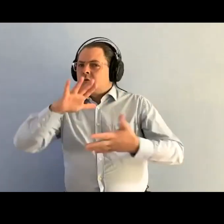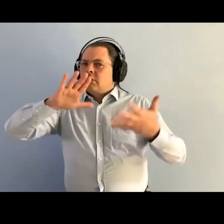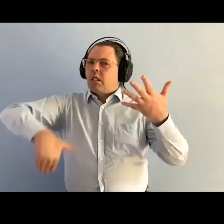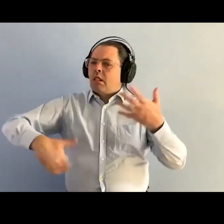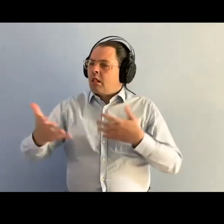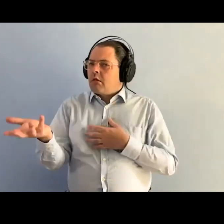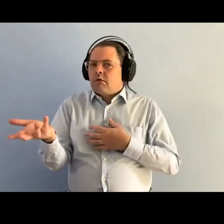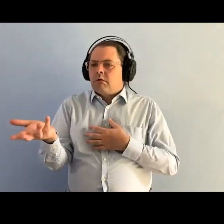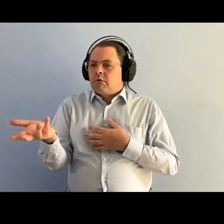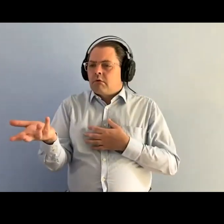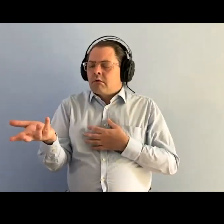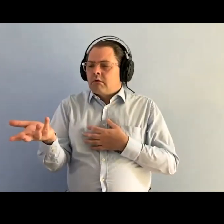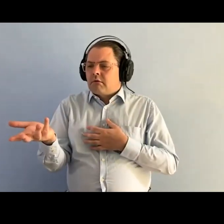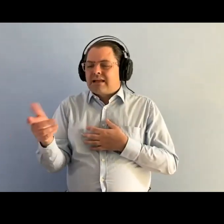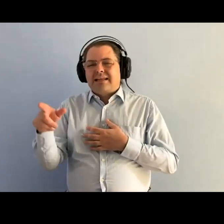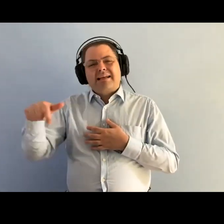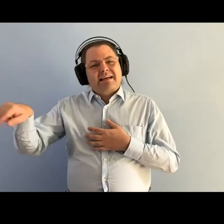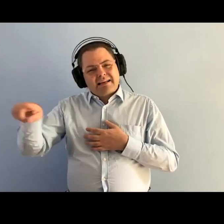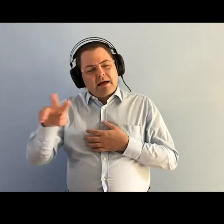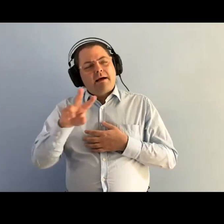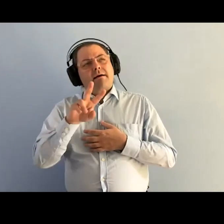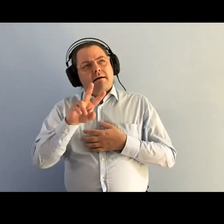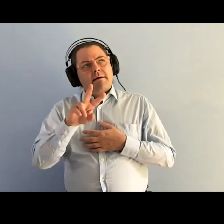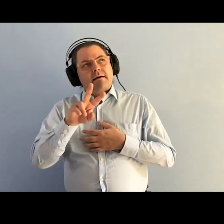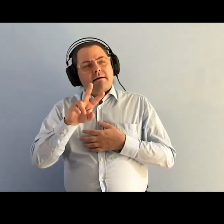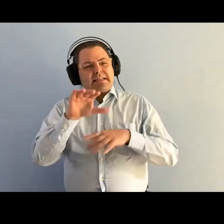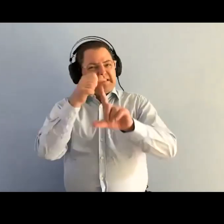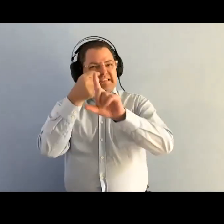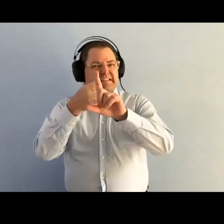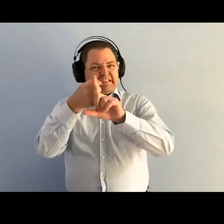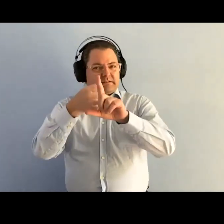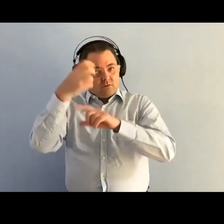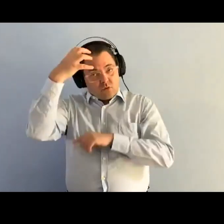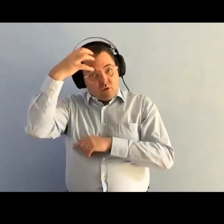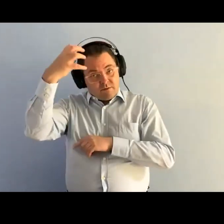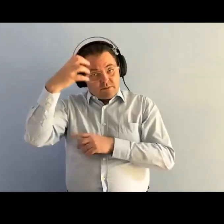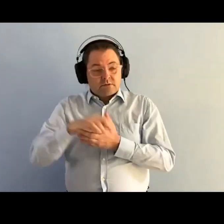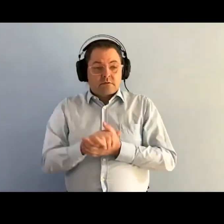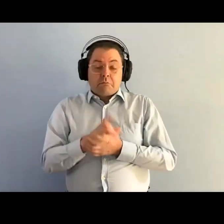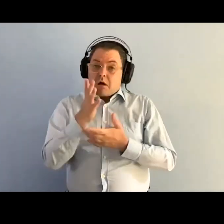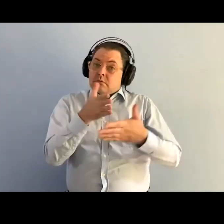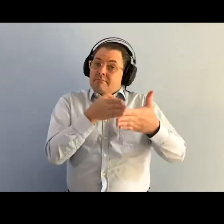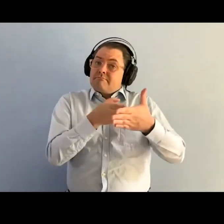to make this important -- to make it visible to them